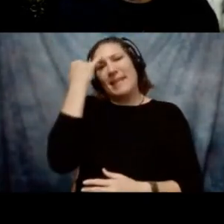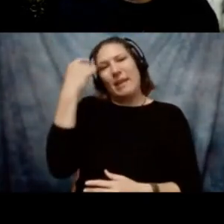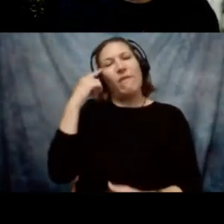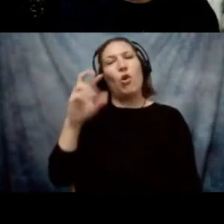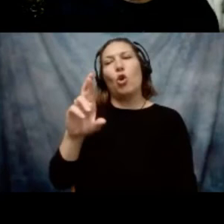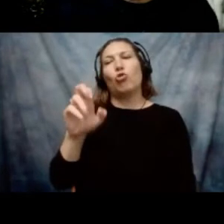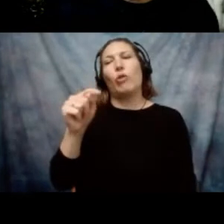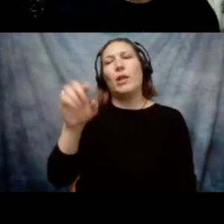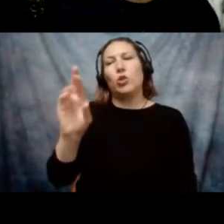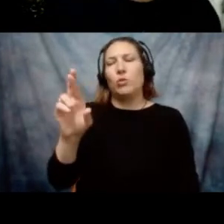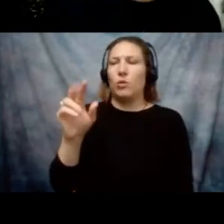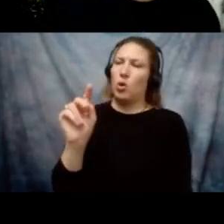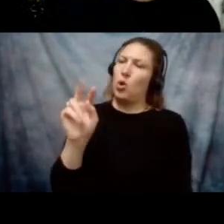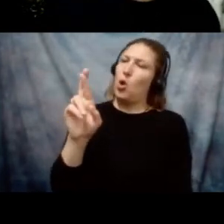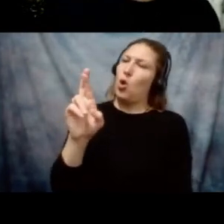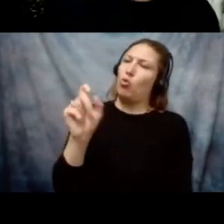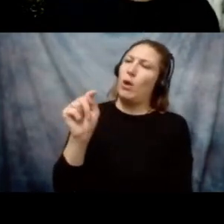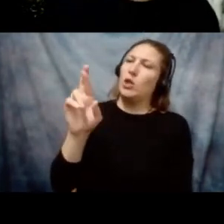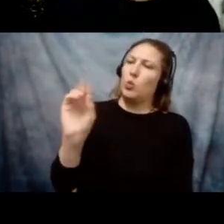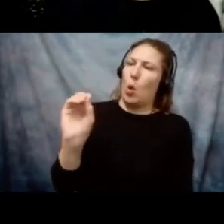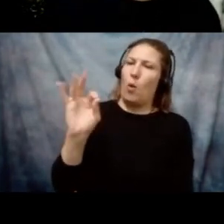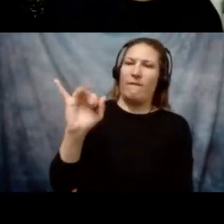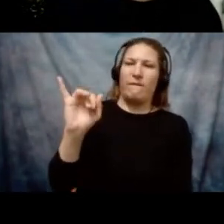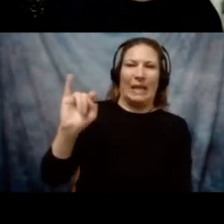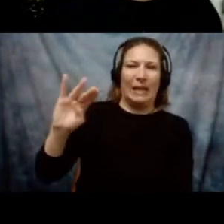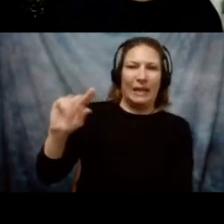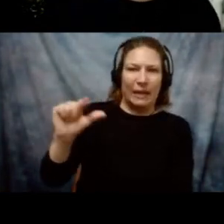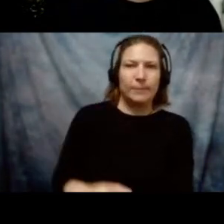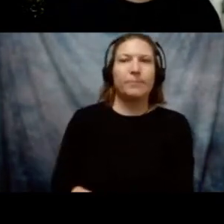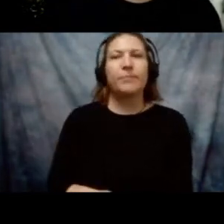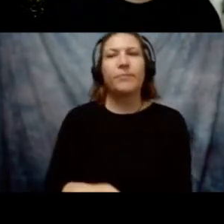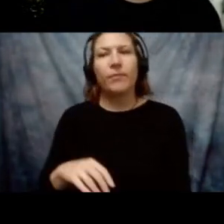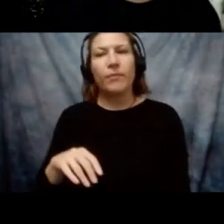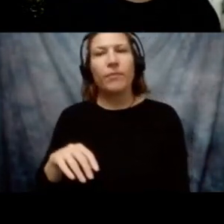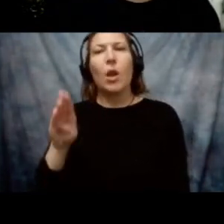kind of top 10 things so you know looking at all text and color contrast and things